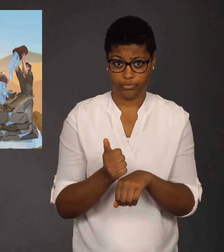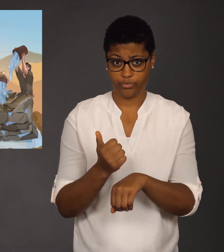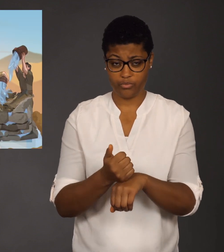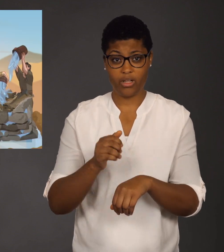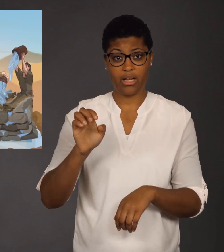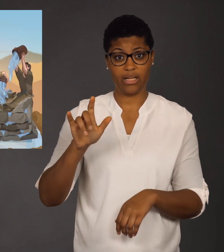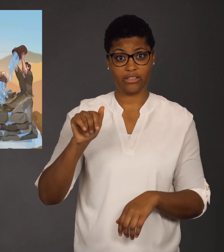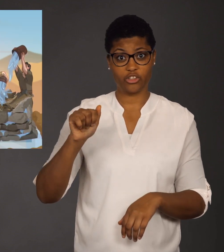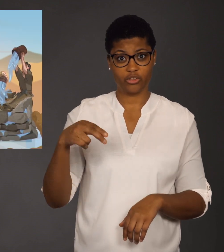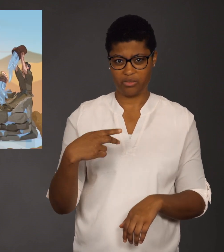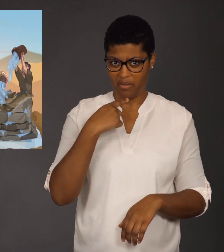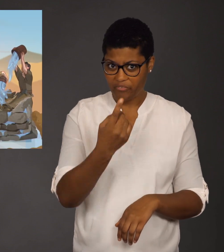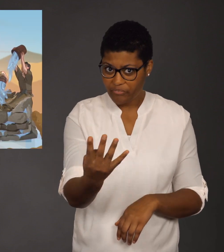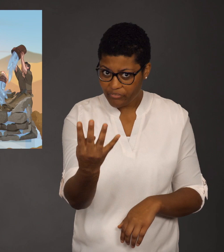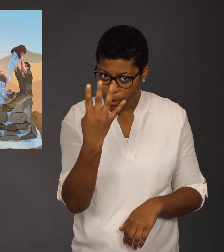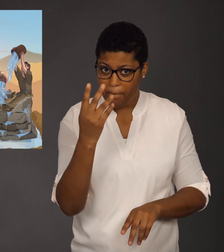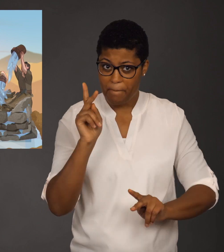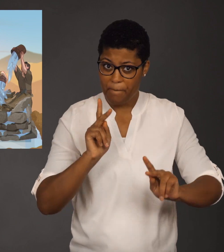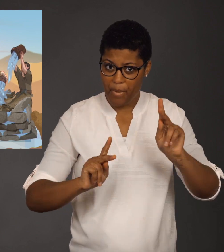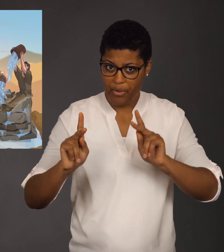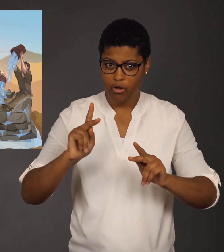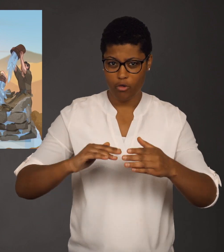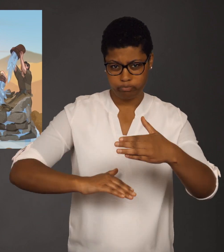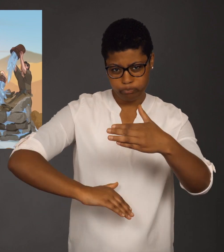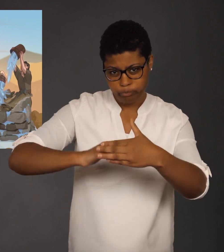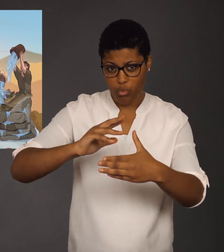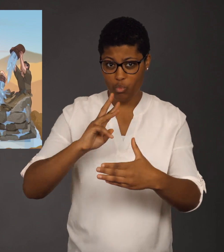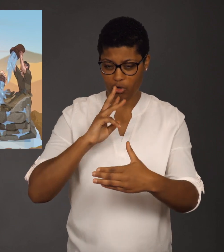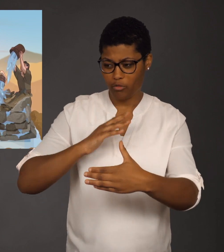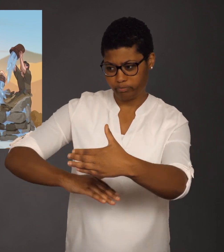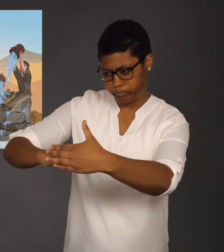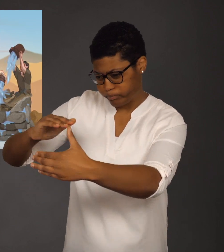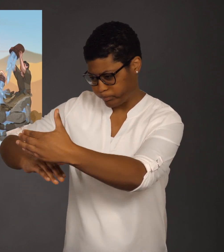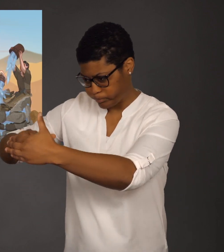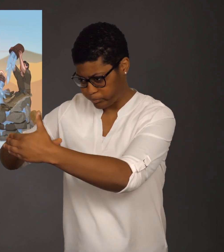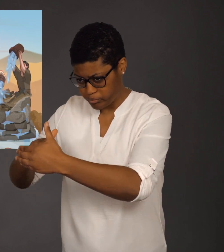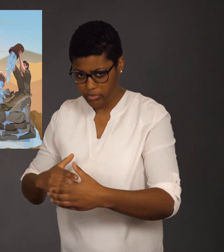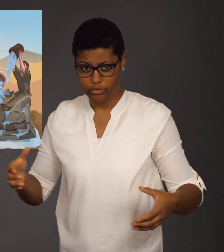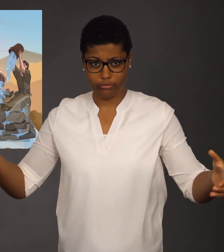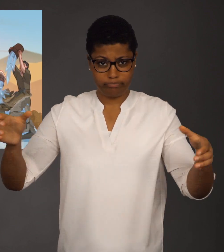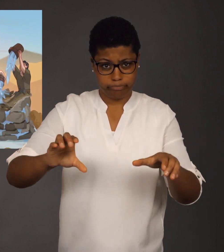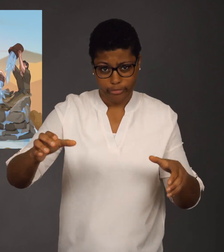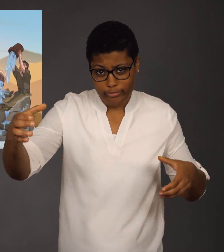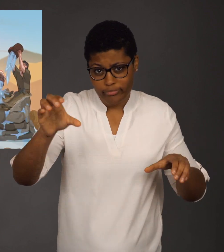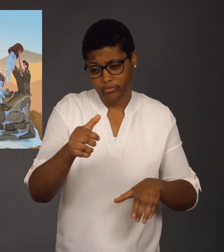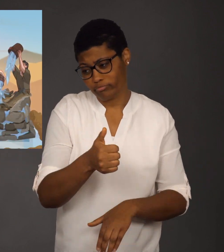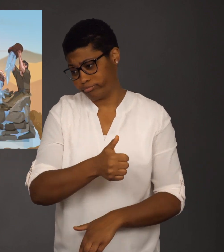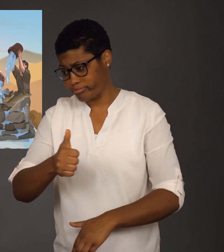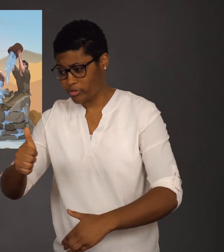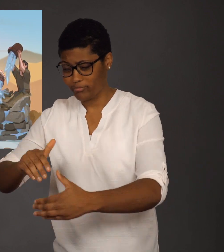Elijah asked the people to fill four barrels of water and pour them onto the wood of his altar three times.